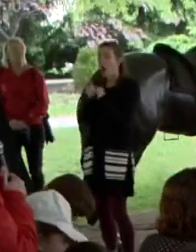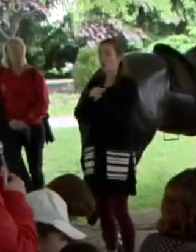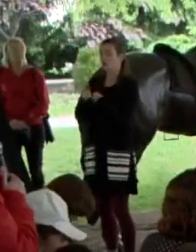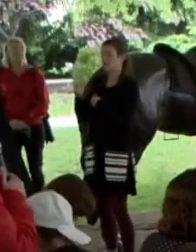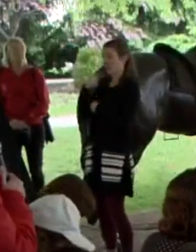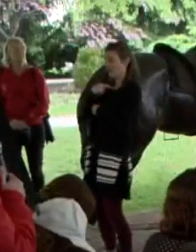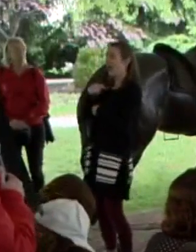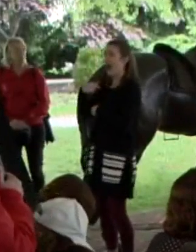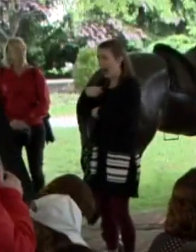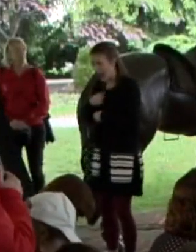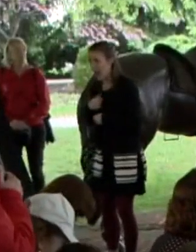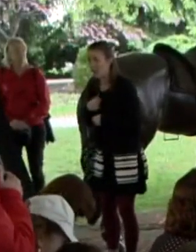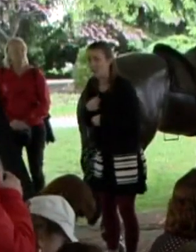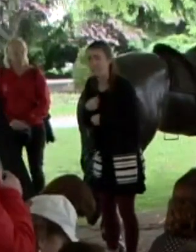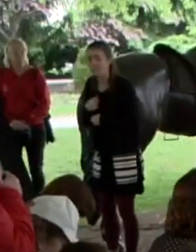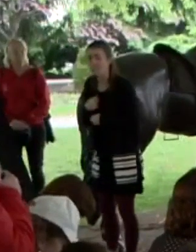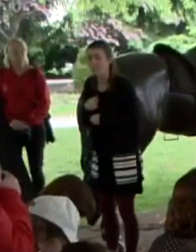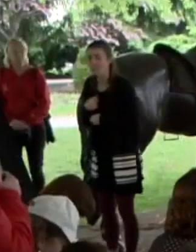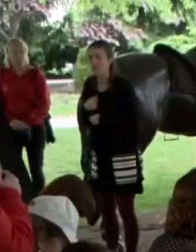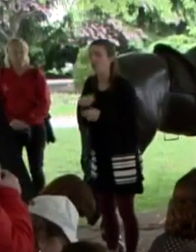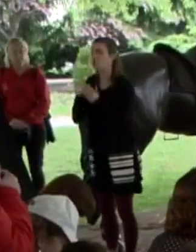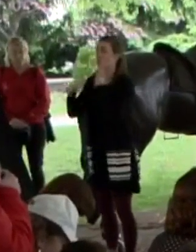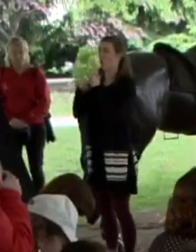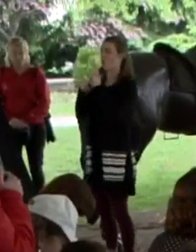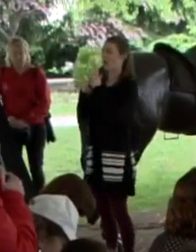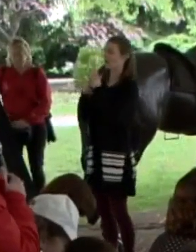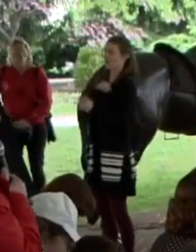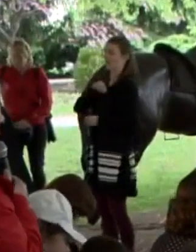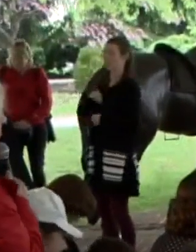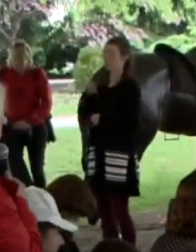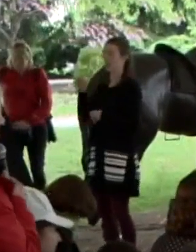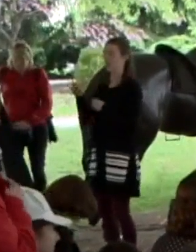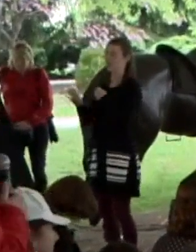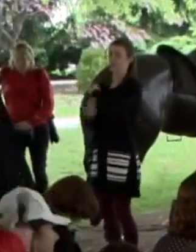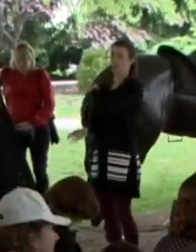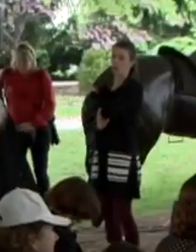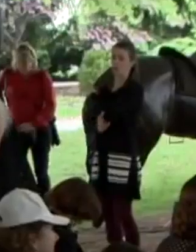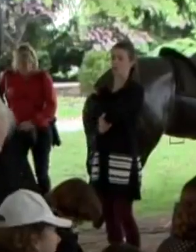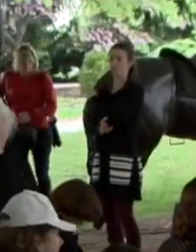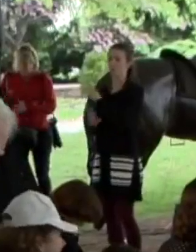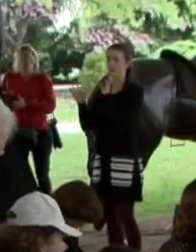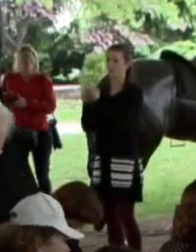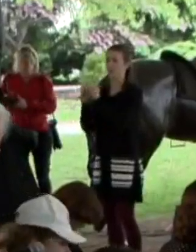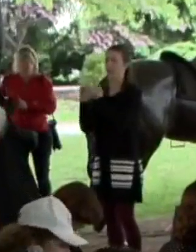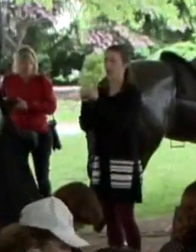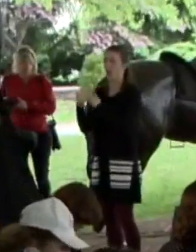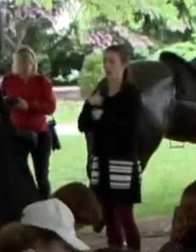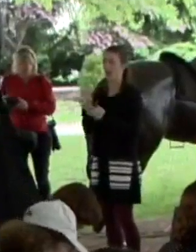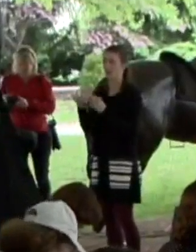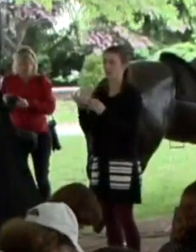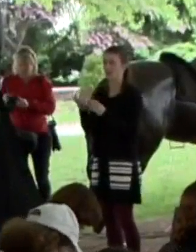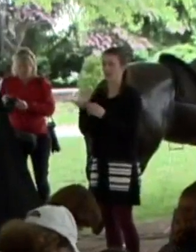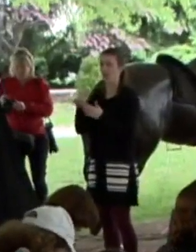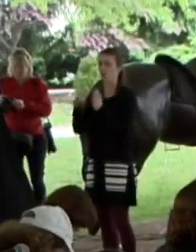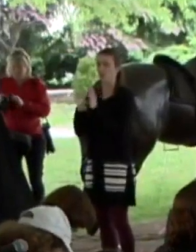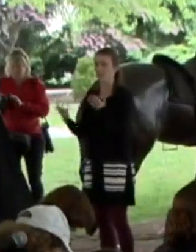NO. WILL THAT BE A POSSIBILITY? NO. AND IF NOT, HOW IS IT THAT